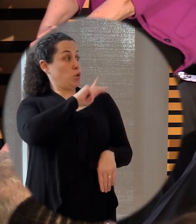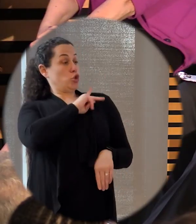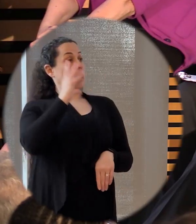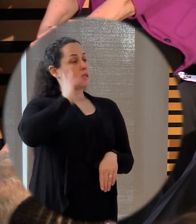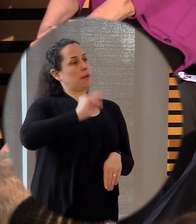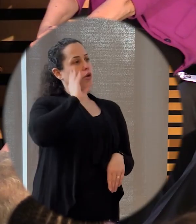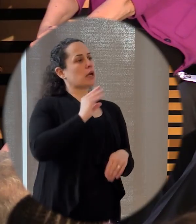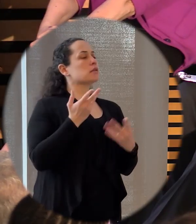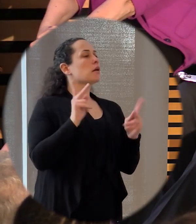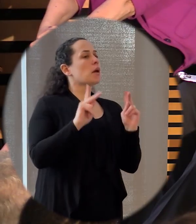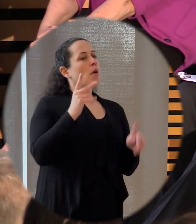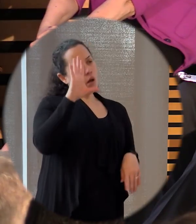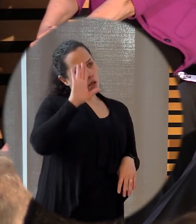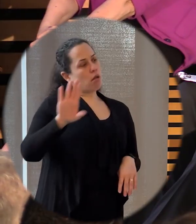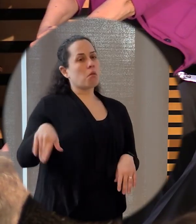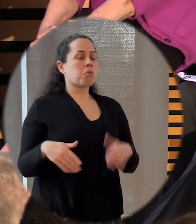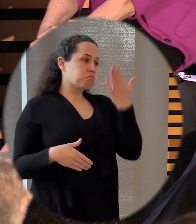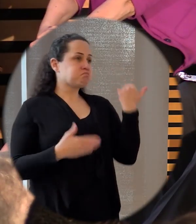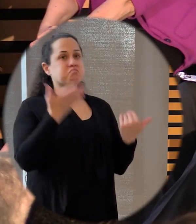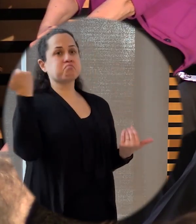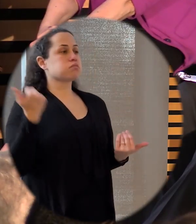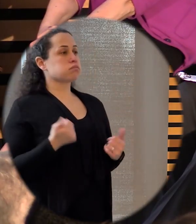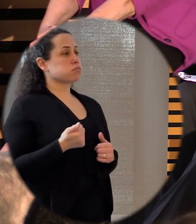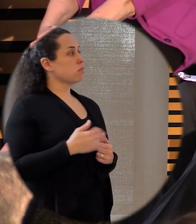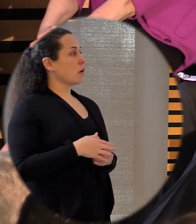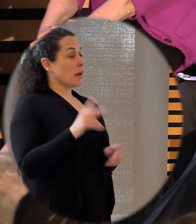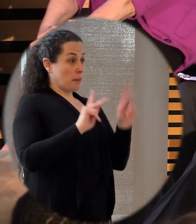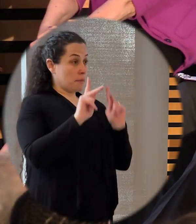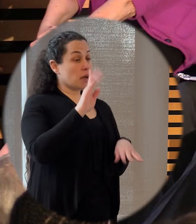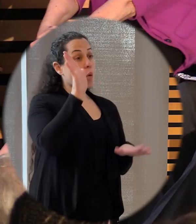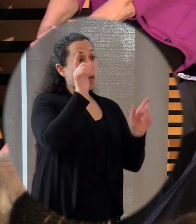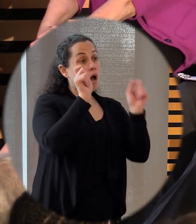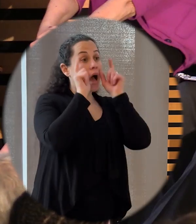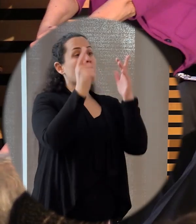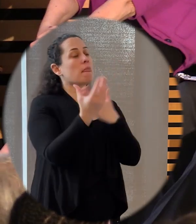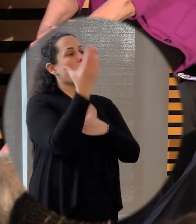individual, it isn't that someone actively woke up in the morning and said, "I want to make sure that